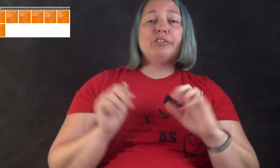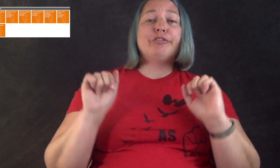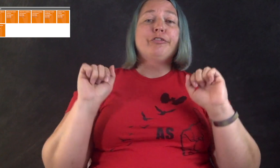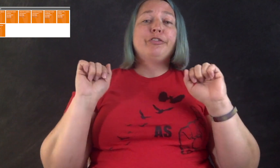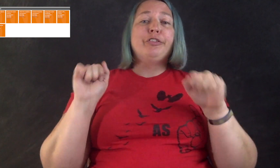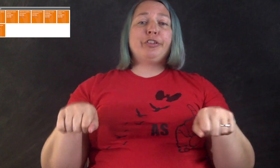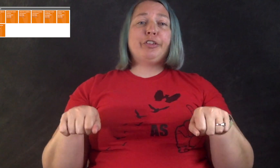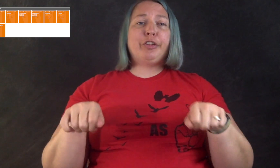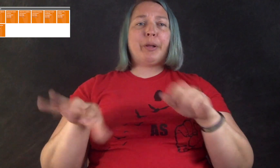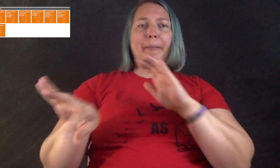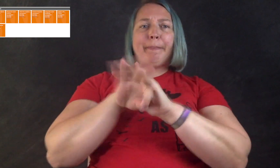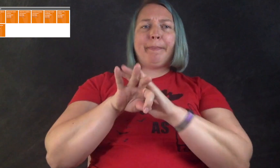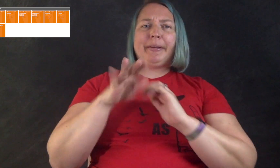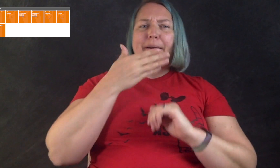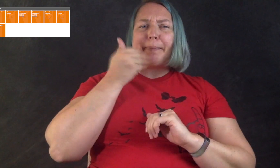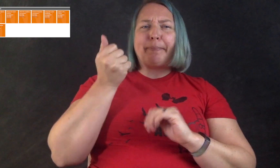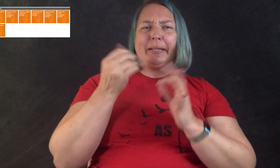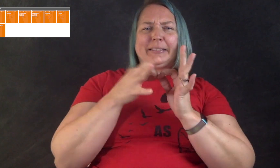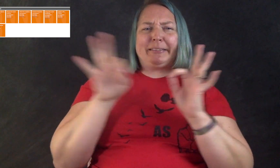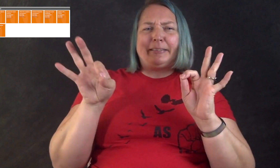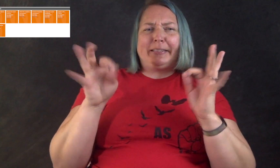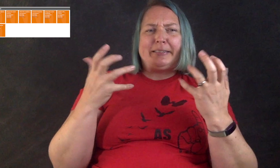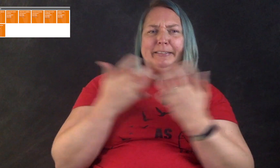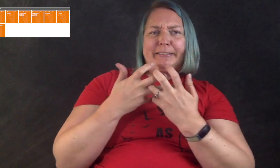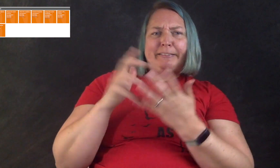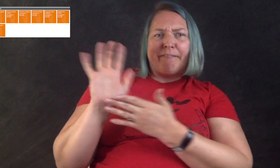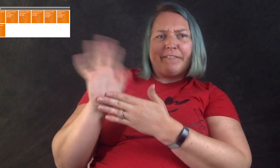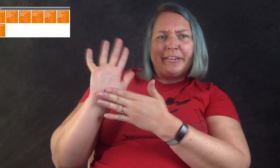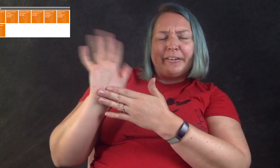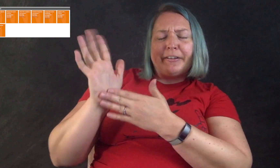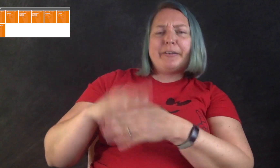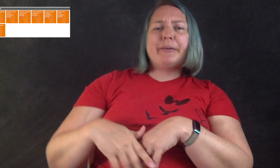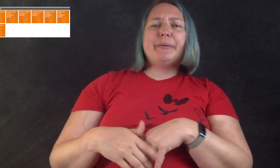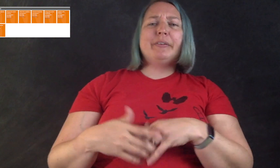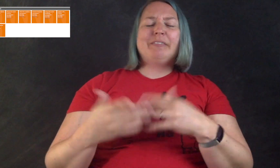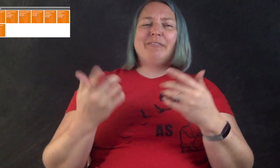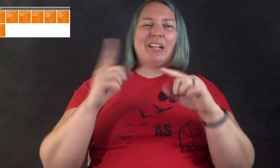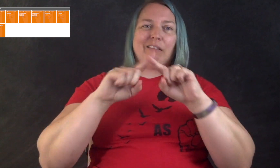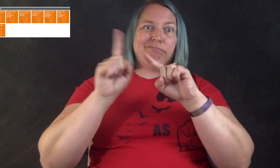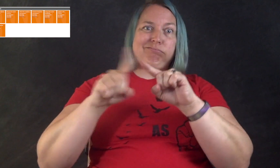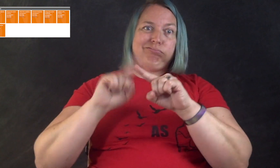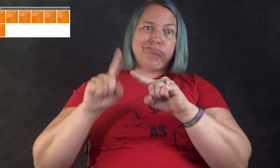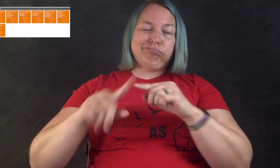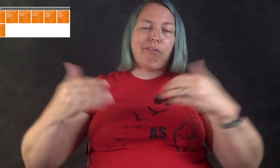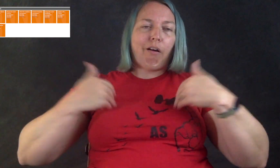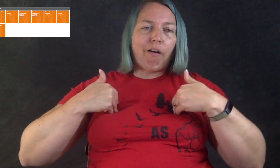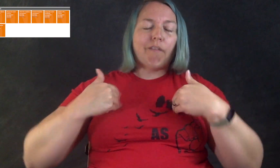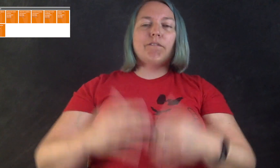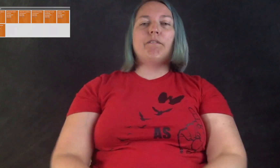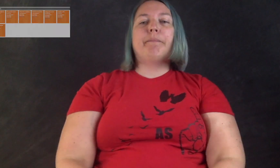Choose the best sentence that matches what the video is signing. There are so many different activities for each lesson.